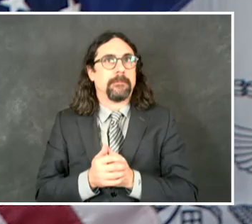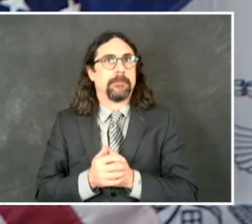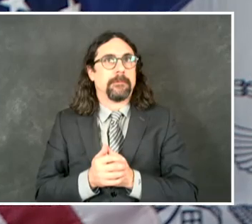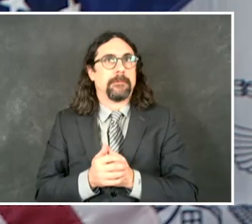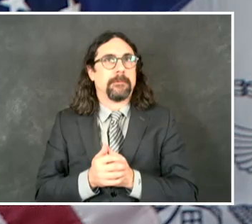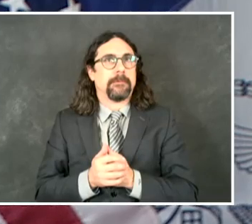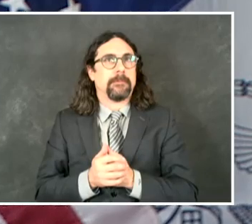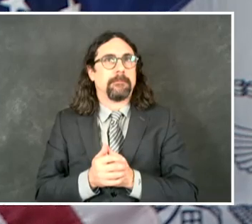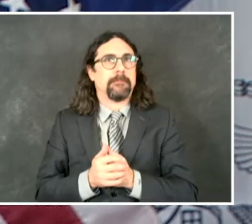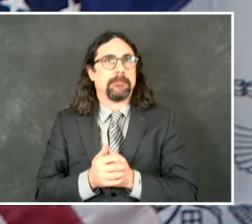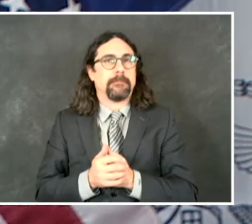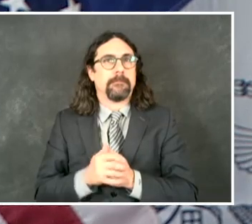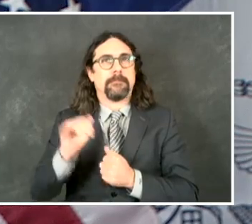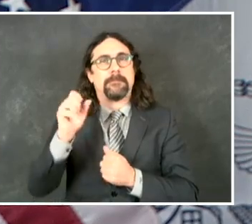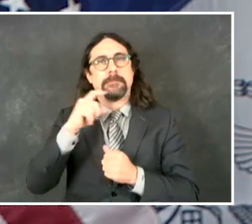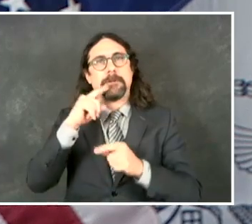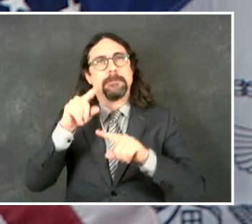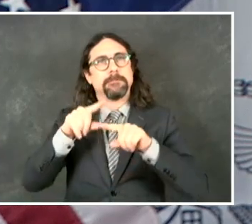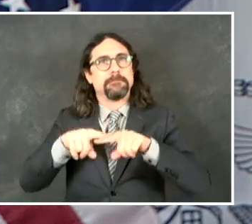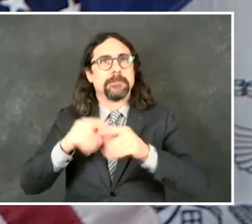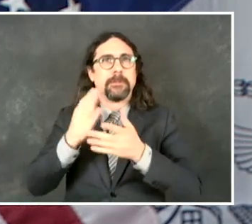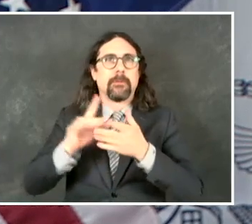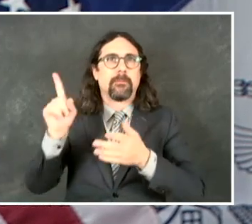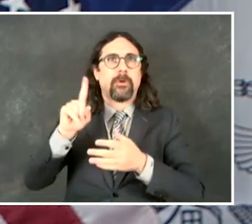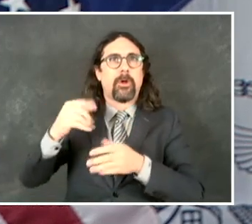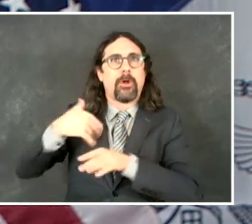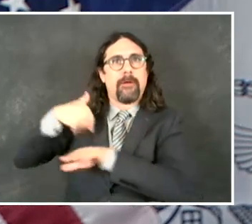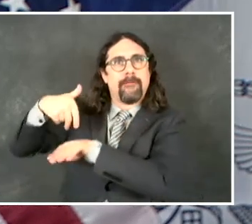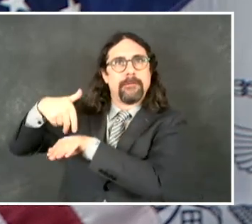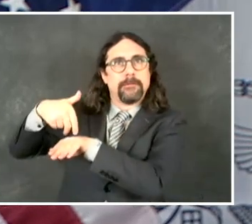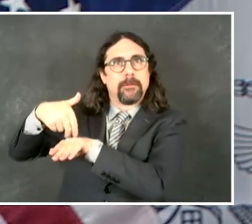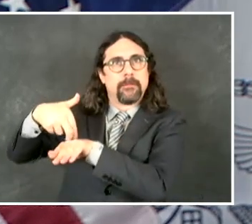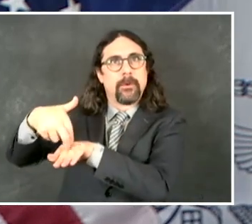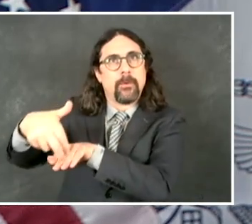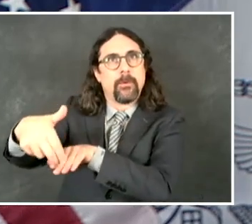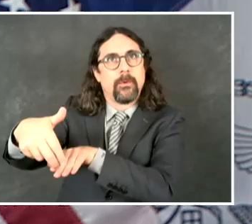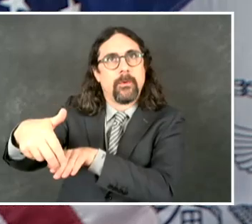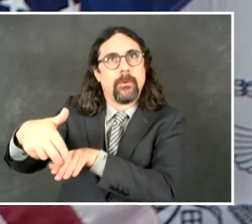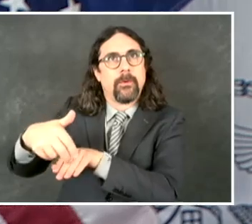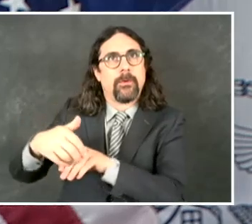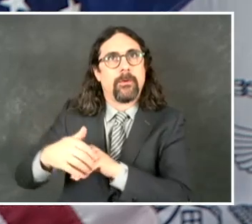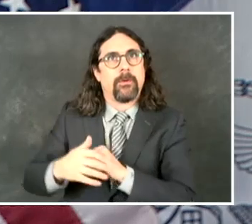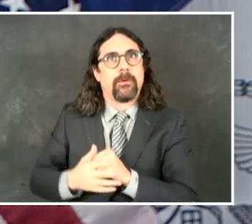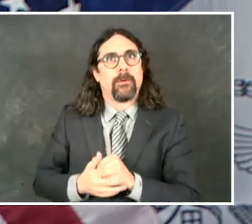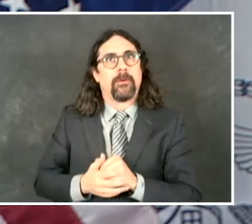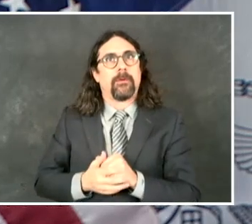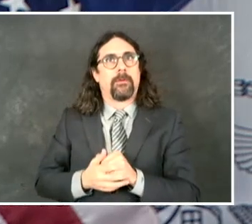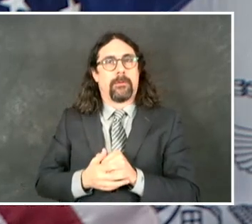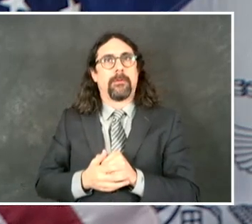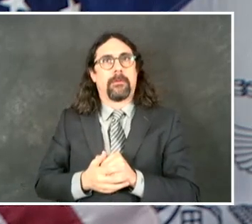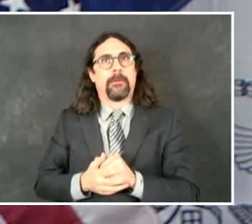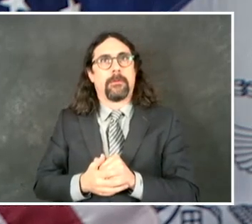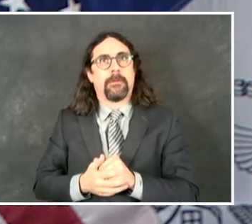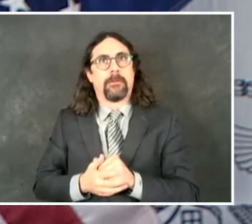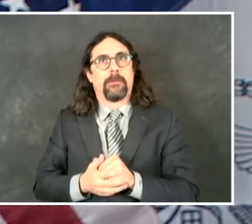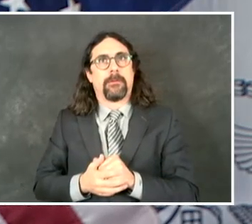SIDEWALKS. THE EXAMPLE OVER THE HOLIDAYS.